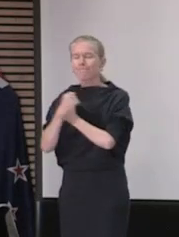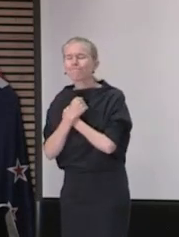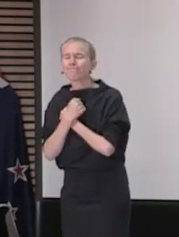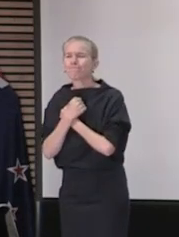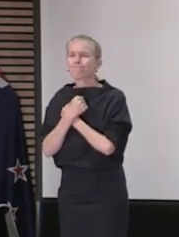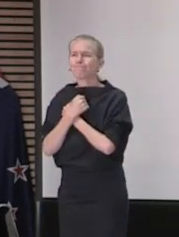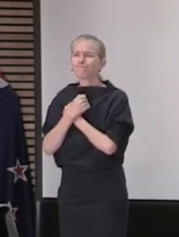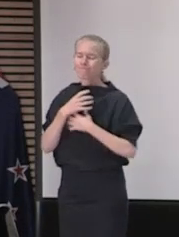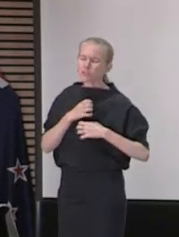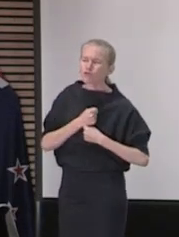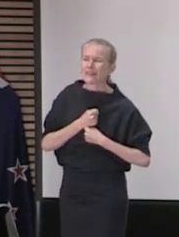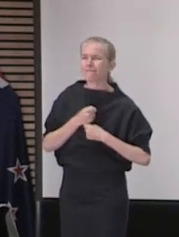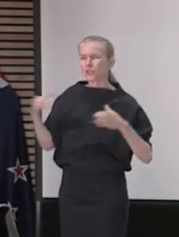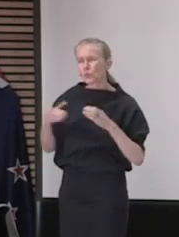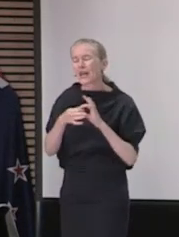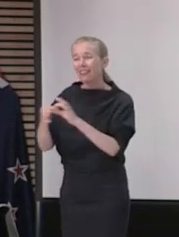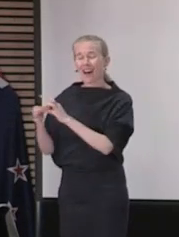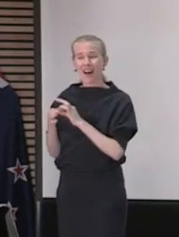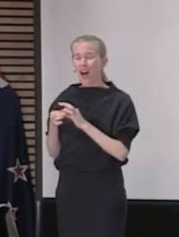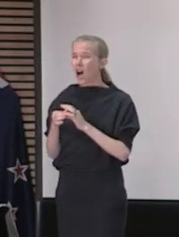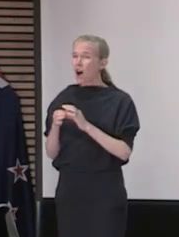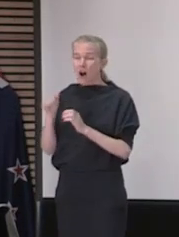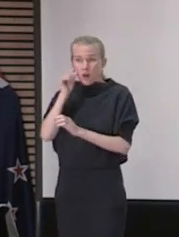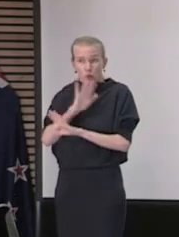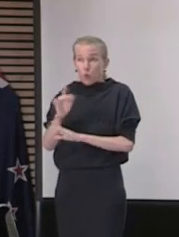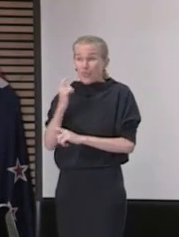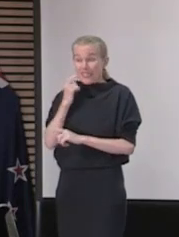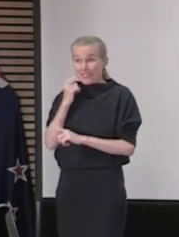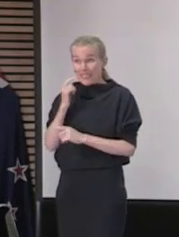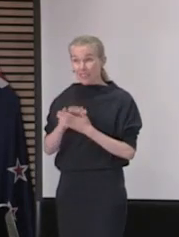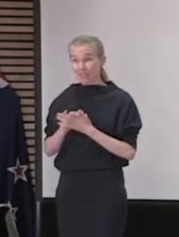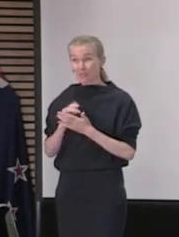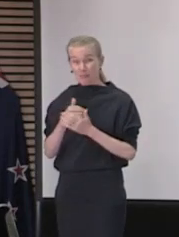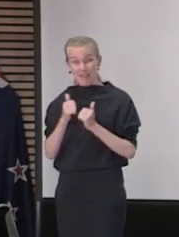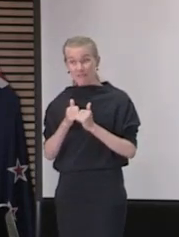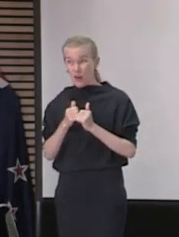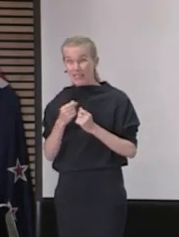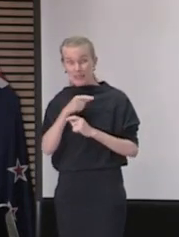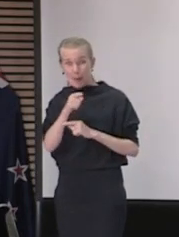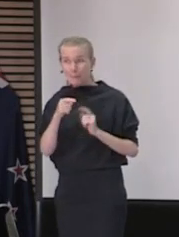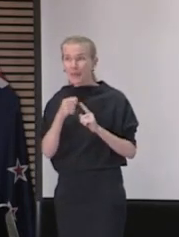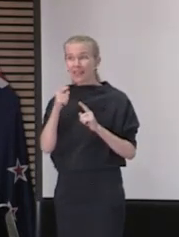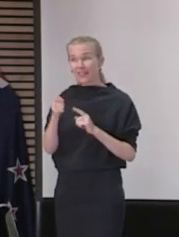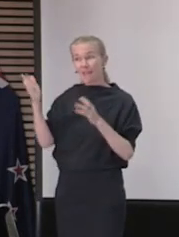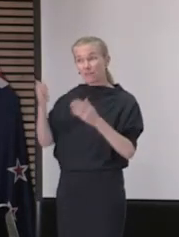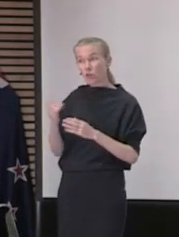I've watched friendswho have had to go throughfunerals throughlivestreaming, and that justfeels wrong for NewZealanders.